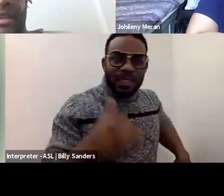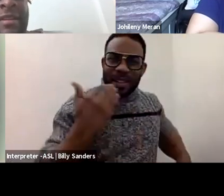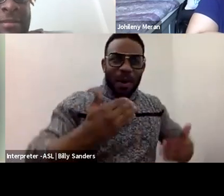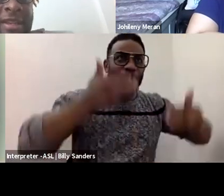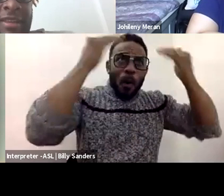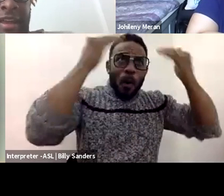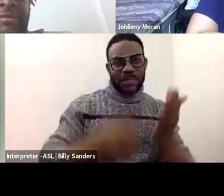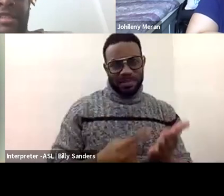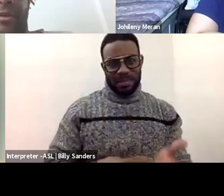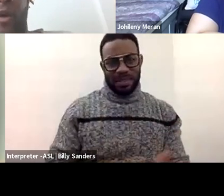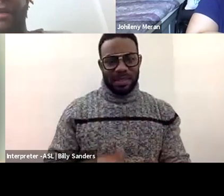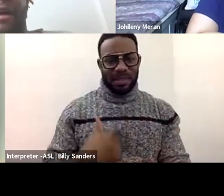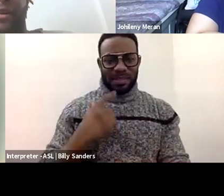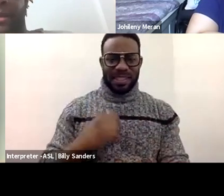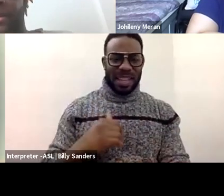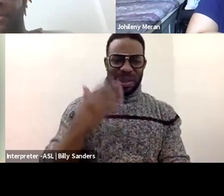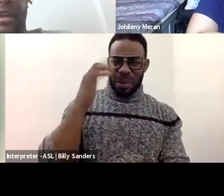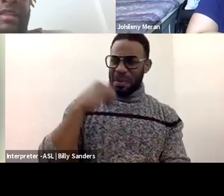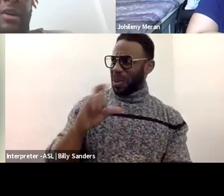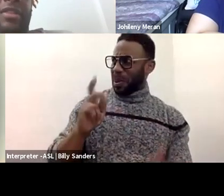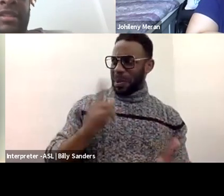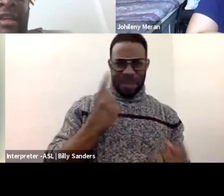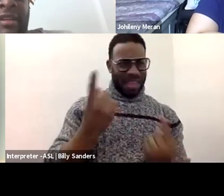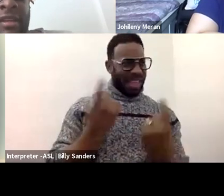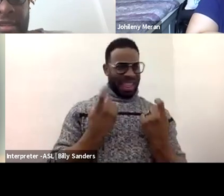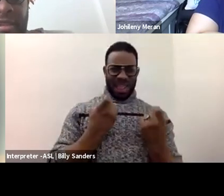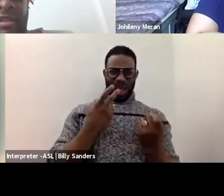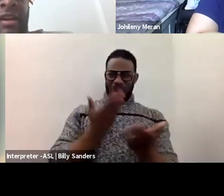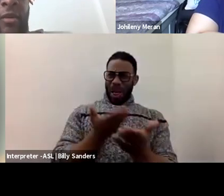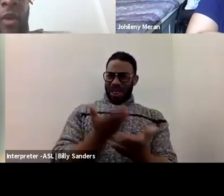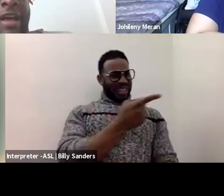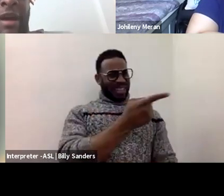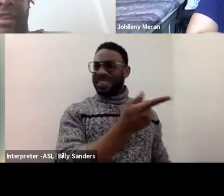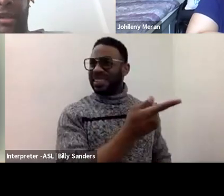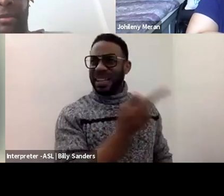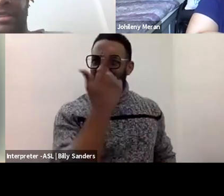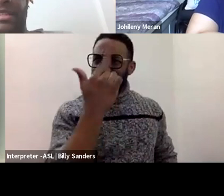sometimes. Why am I the only person being asked to authenticate this or the only person